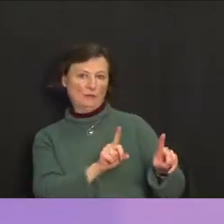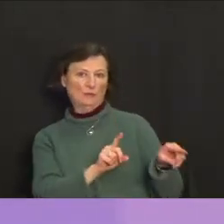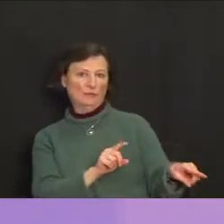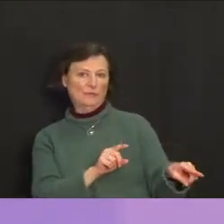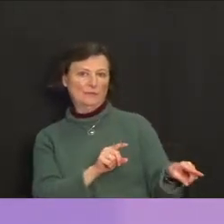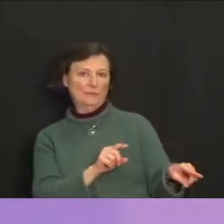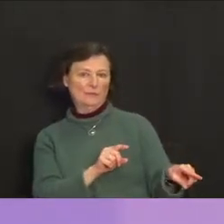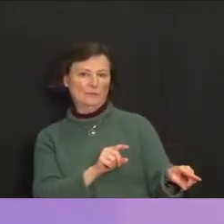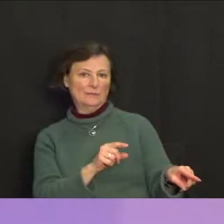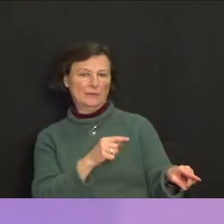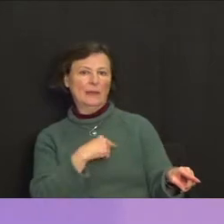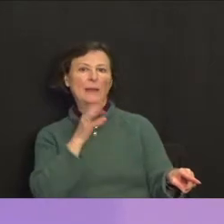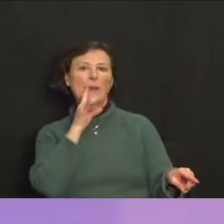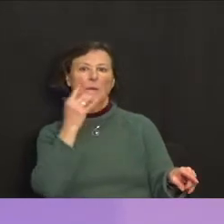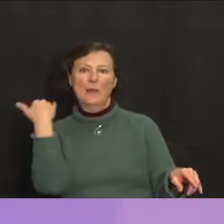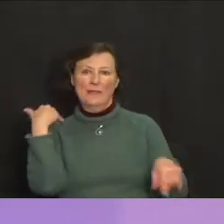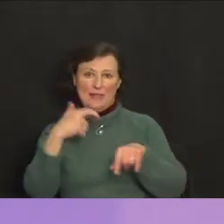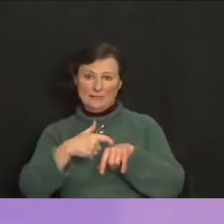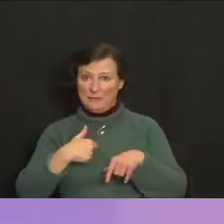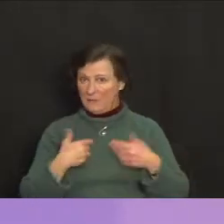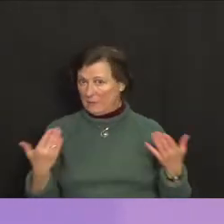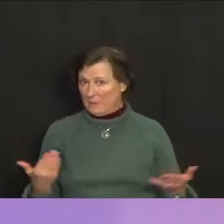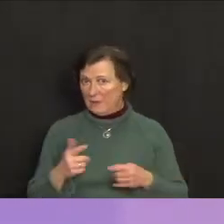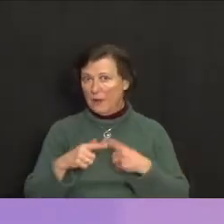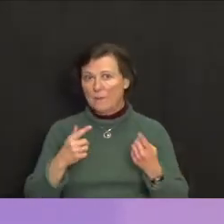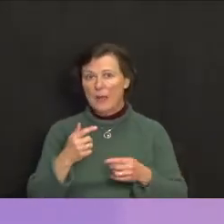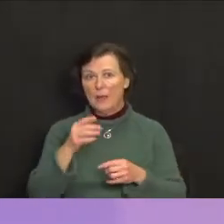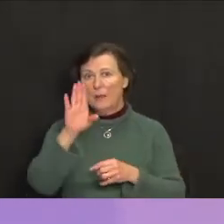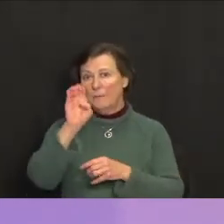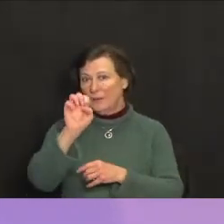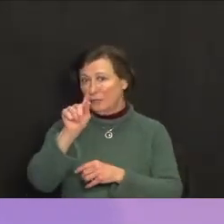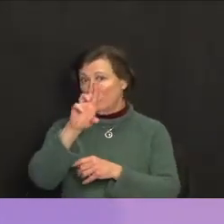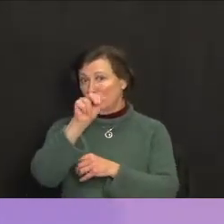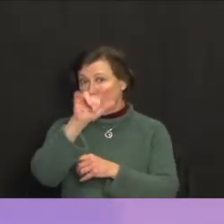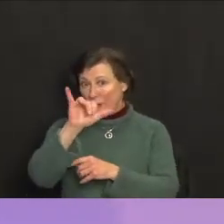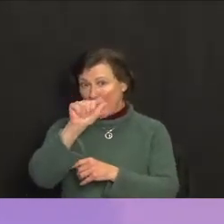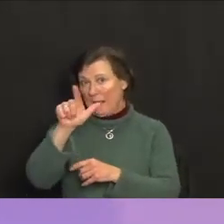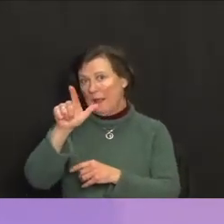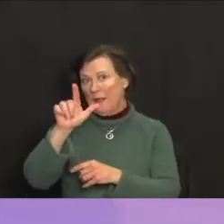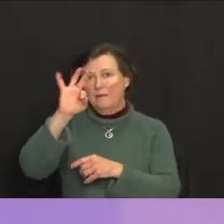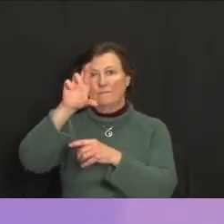I spoke last time I was here about the betrayal of Francis David, the Unitarian leader,